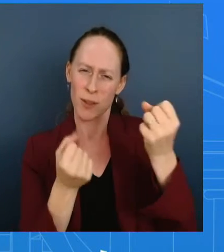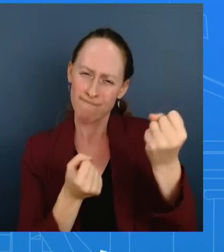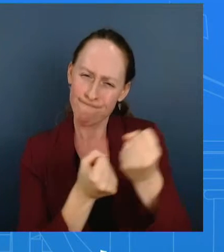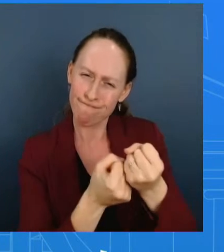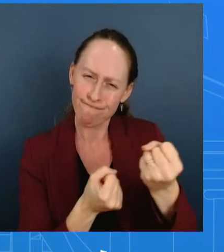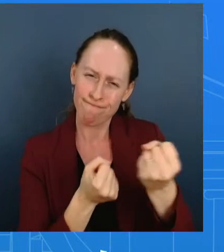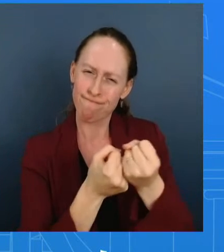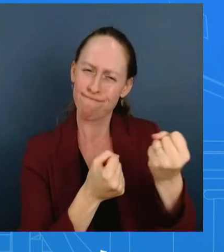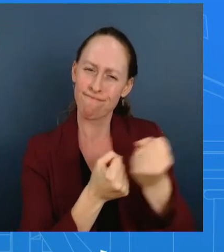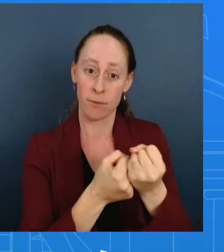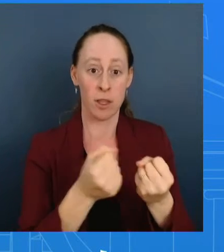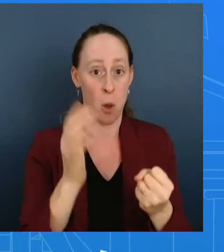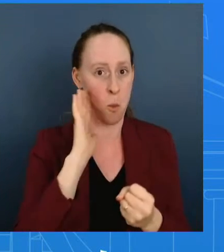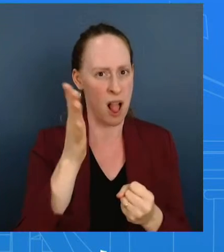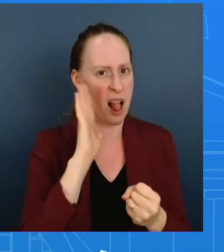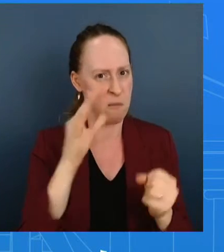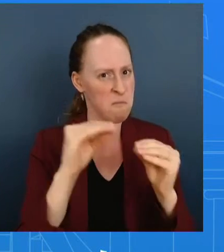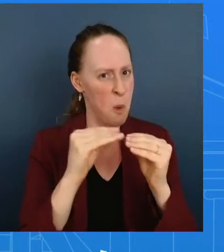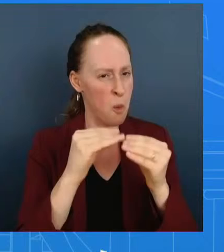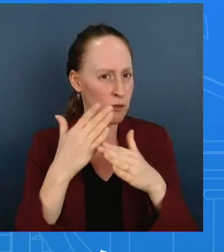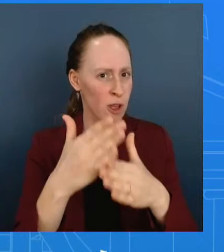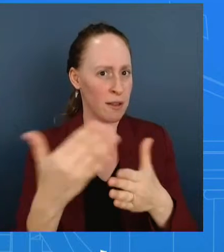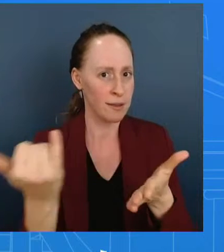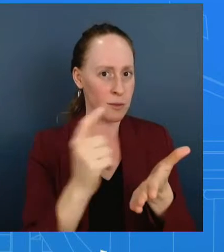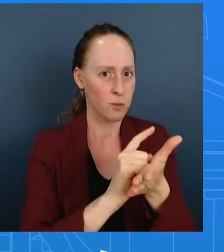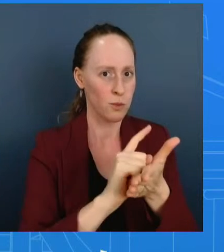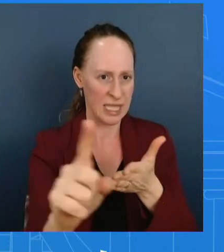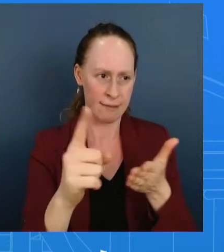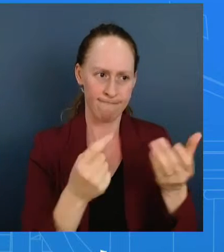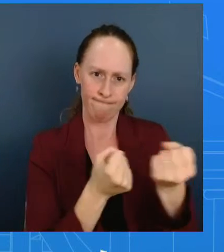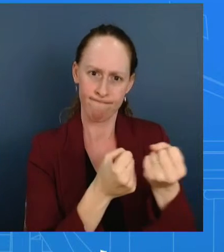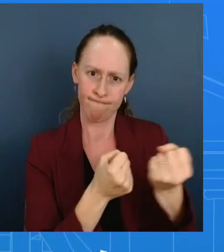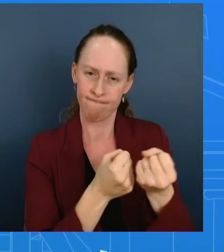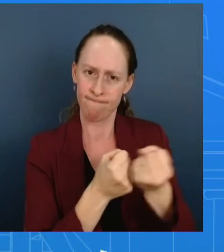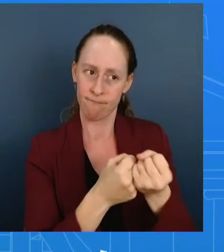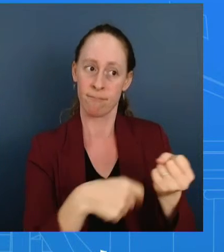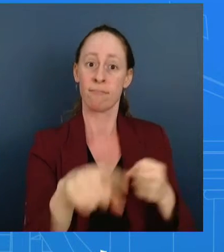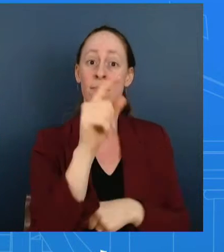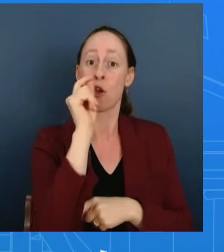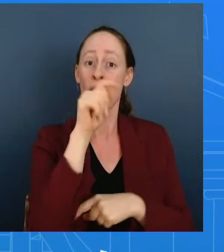and to deter Russian aggression well into the future. These elements, taken together with bilateral support,